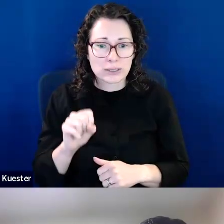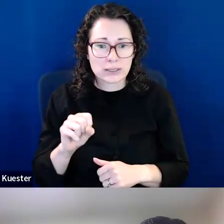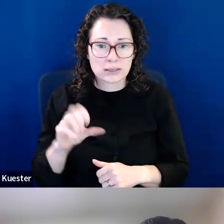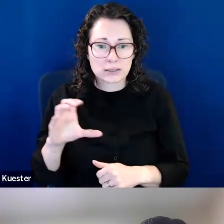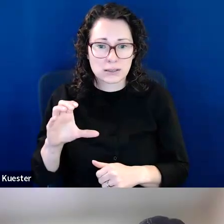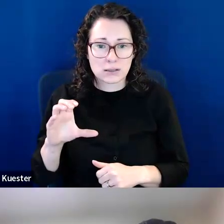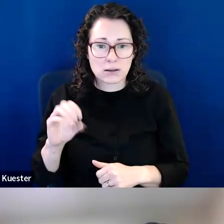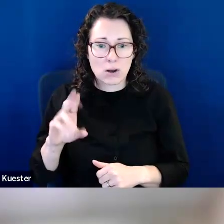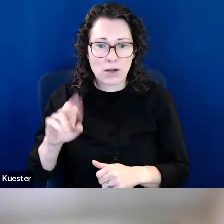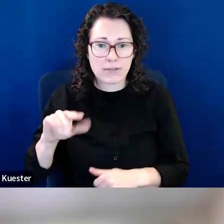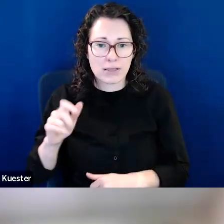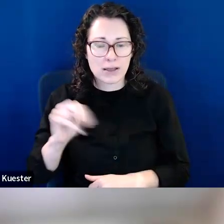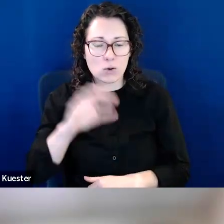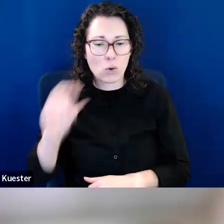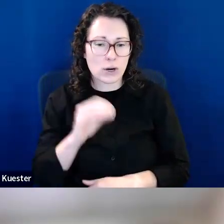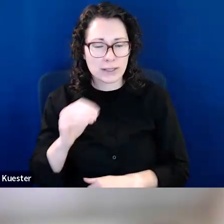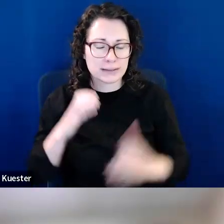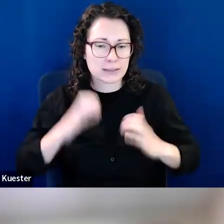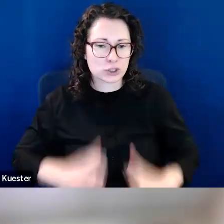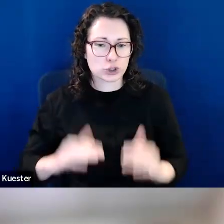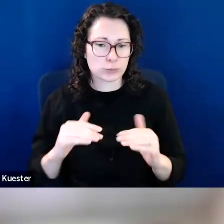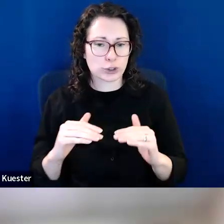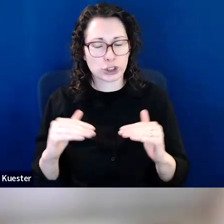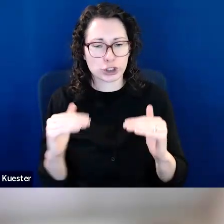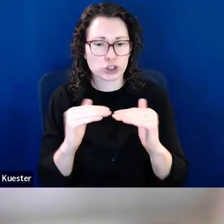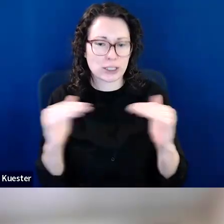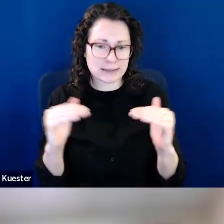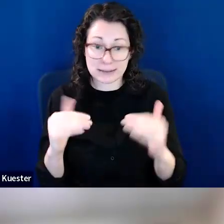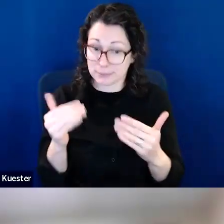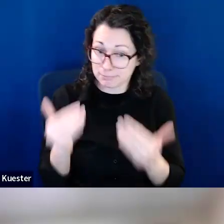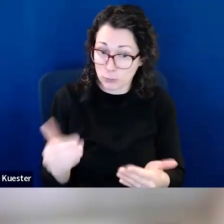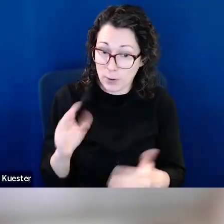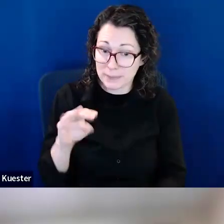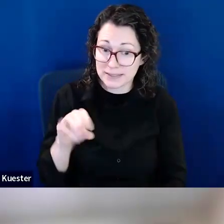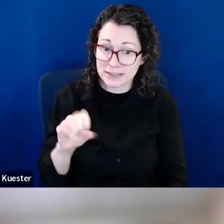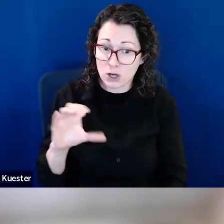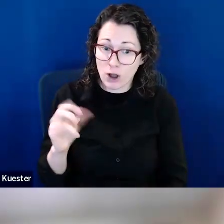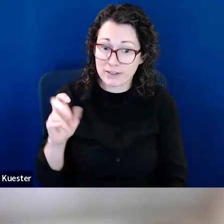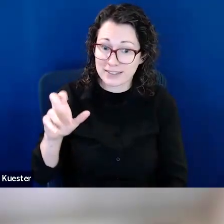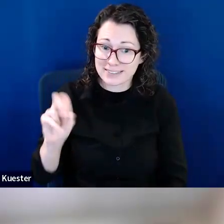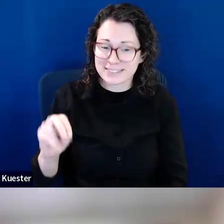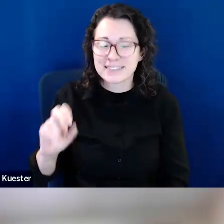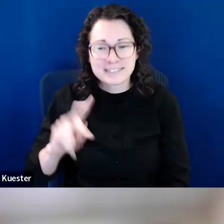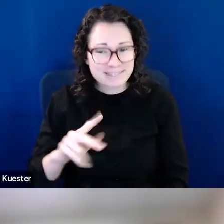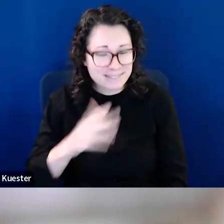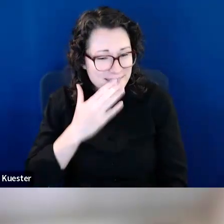Oregon Consumer Justice. Uh, Miss Coughlin, you have the floor. Great. Thank you very much. Um,